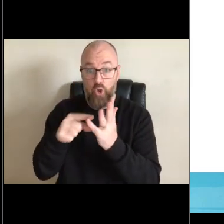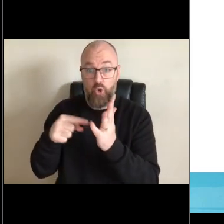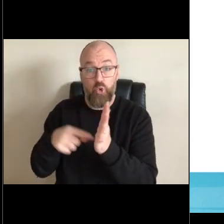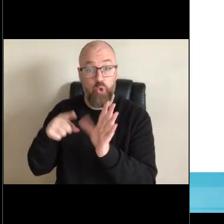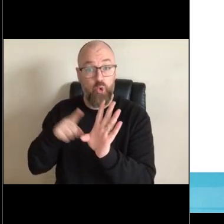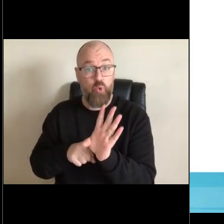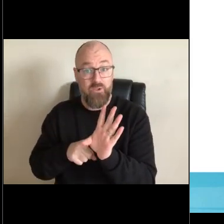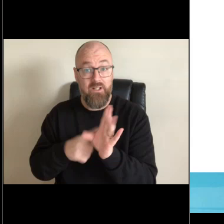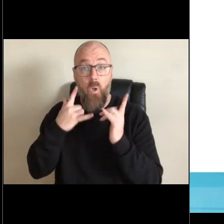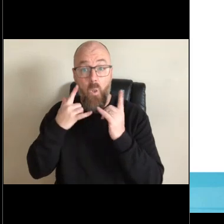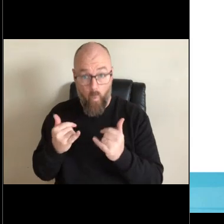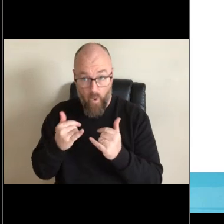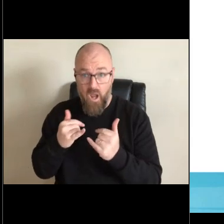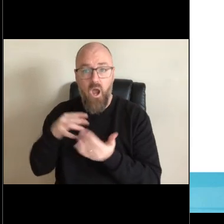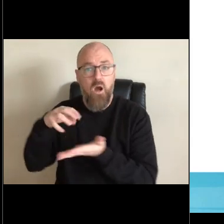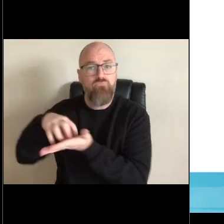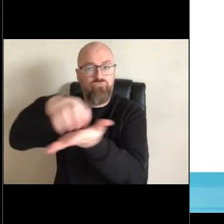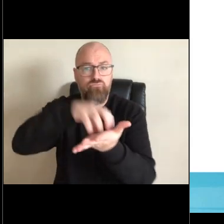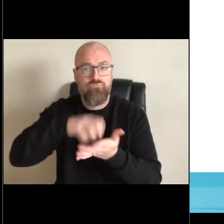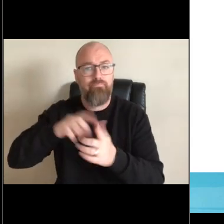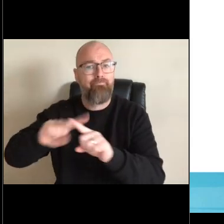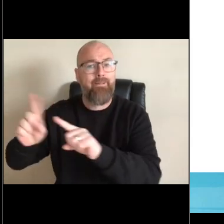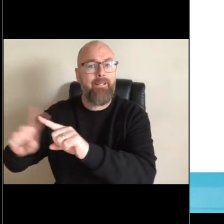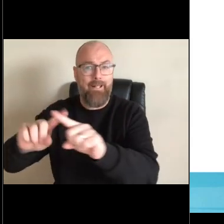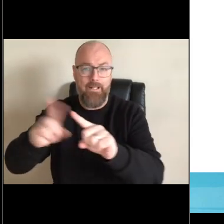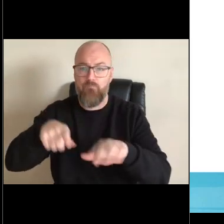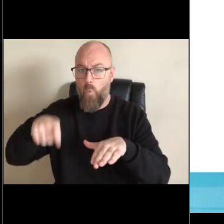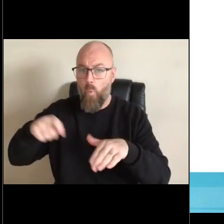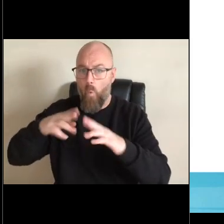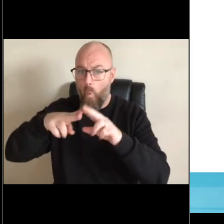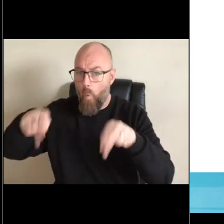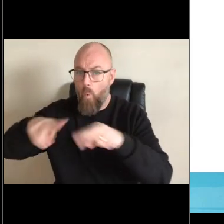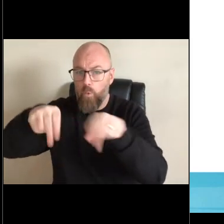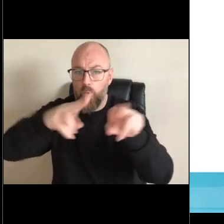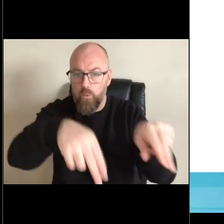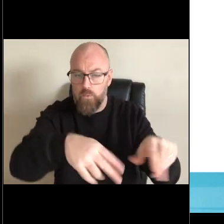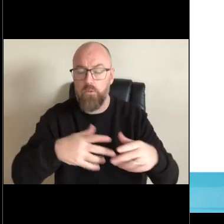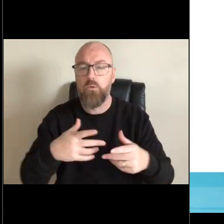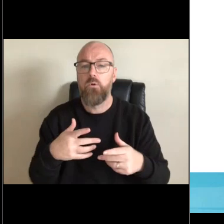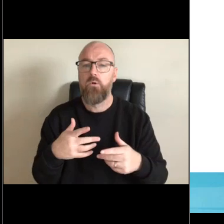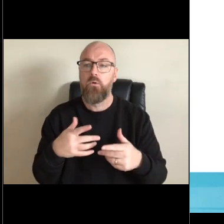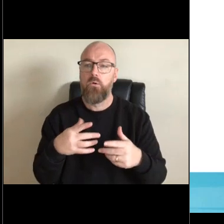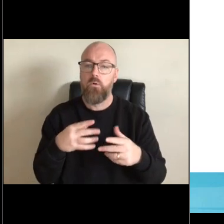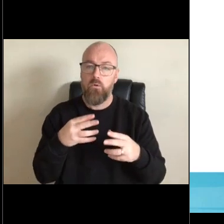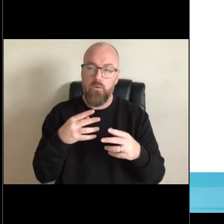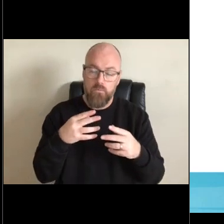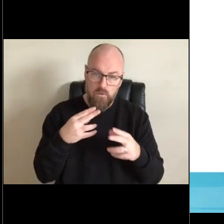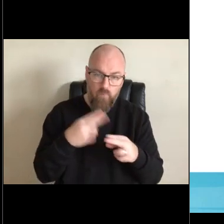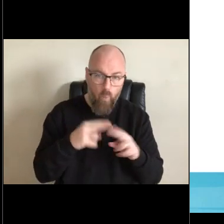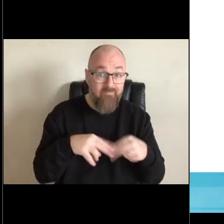around Queensland um in both Primary in both the criminal and the family law space um providing